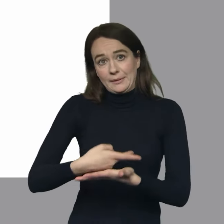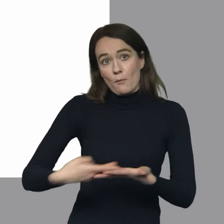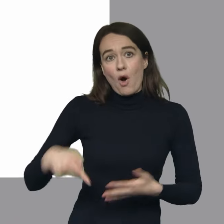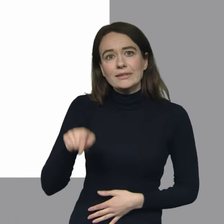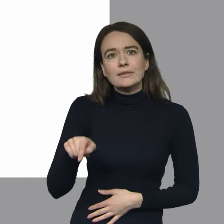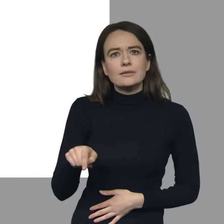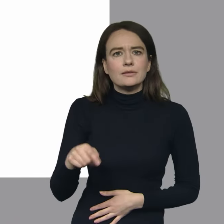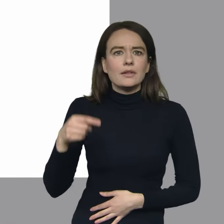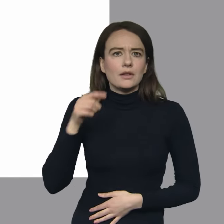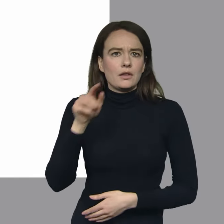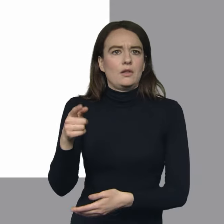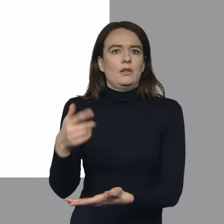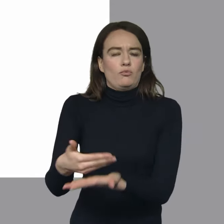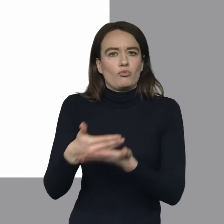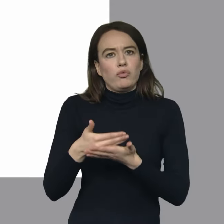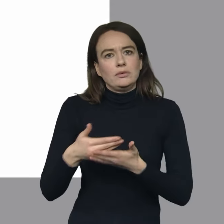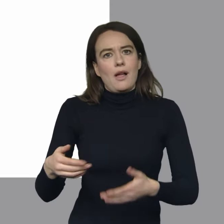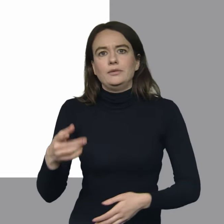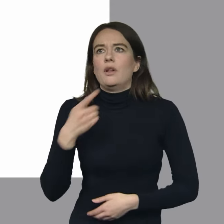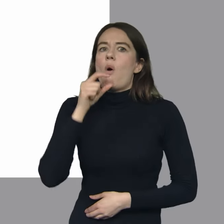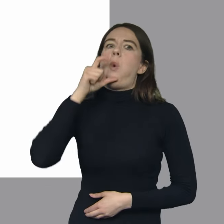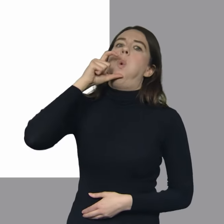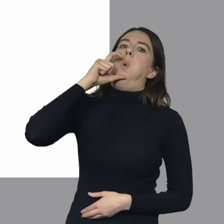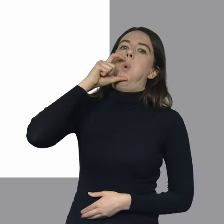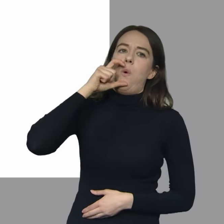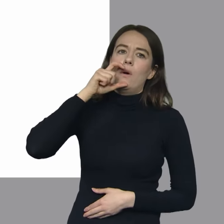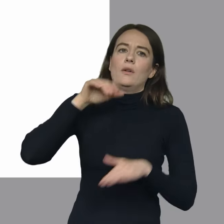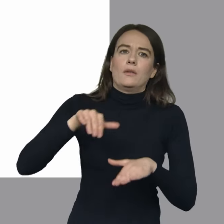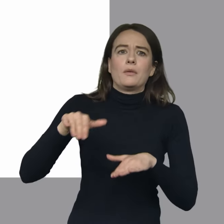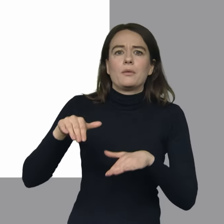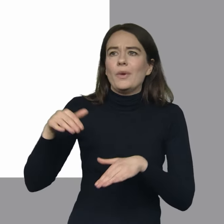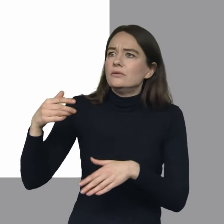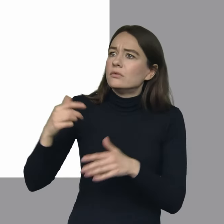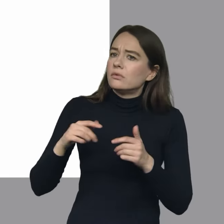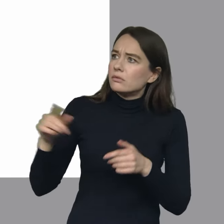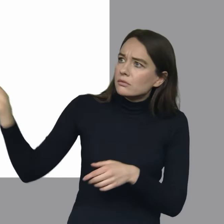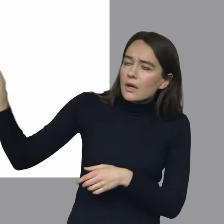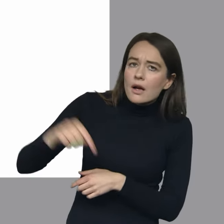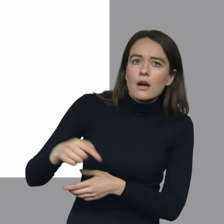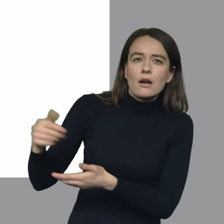that can protect their airway until they recover or help arrives. Here are the steps